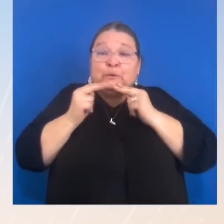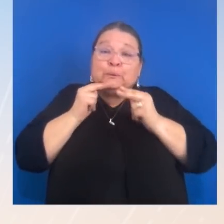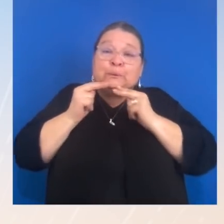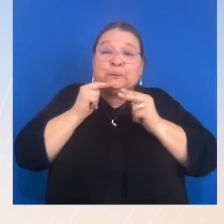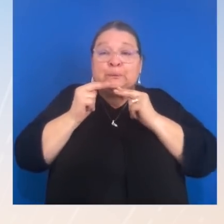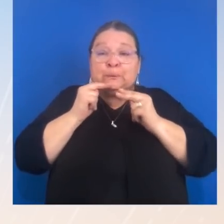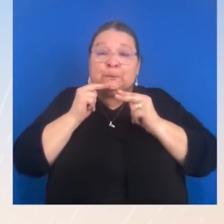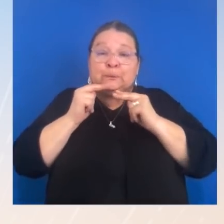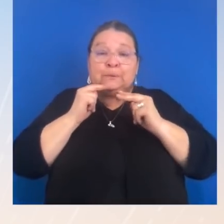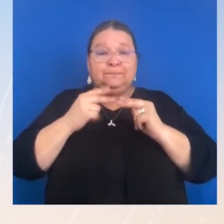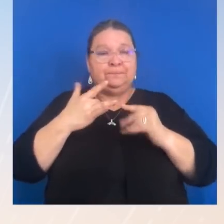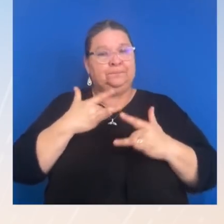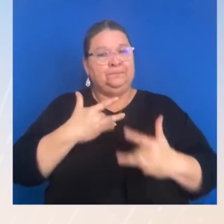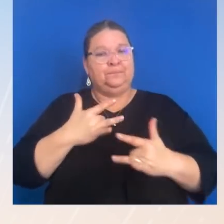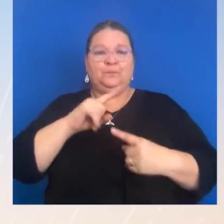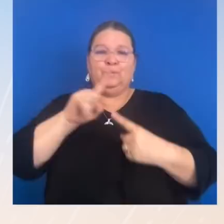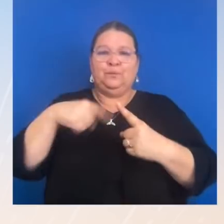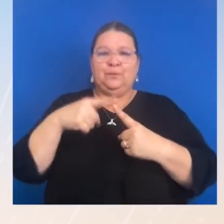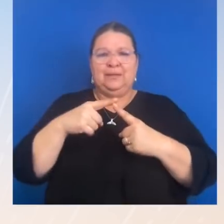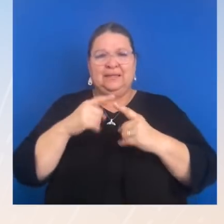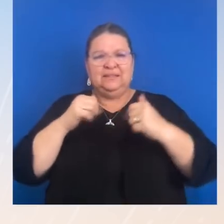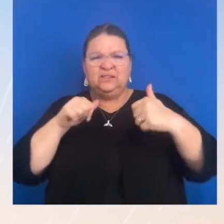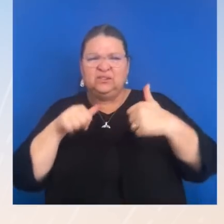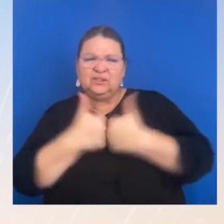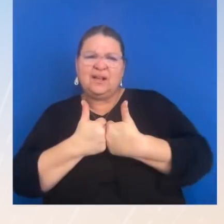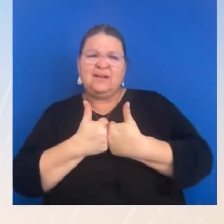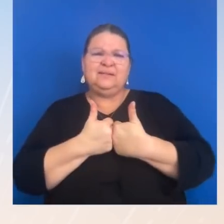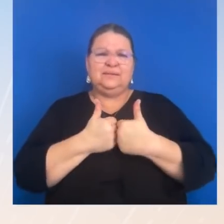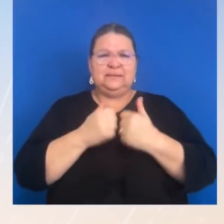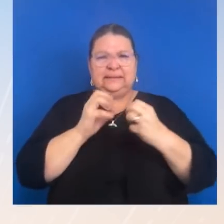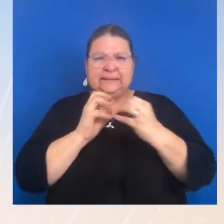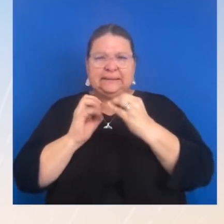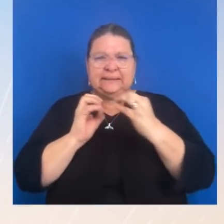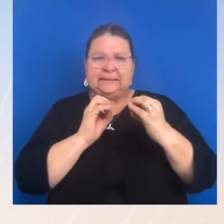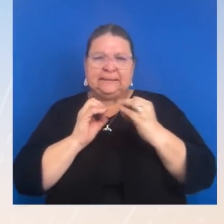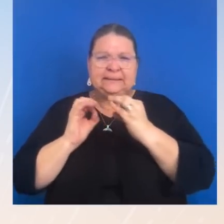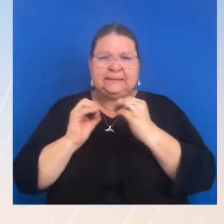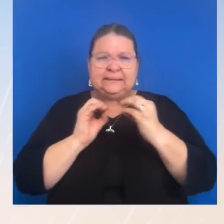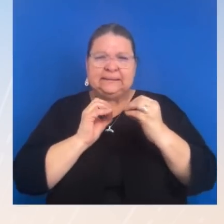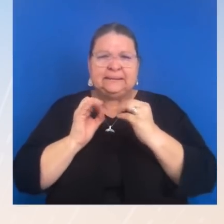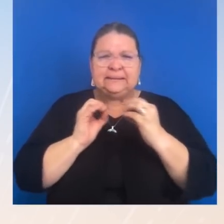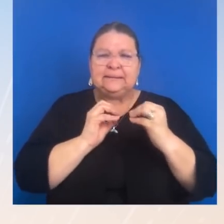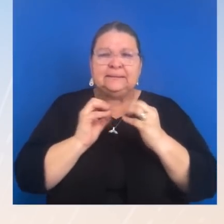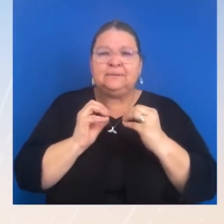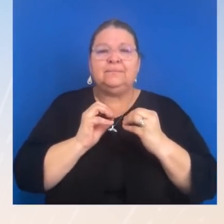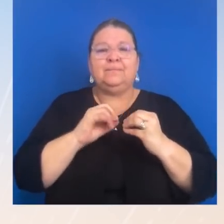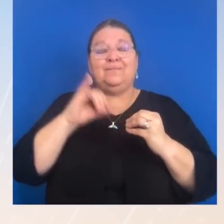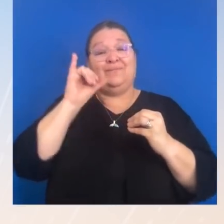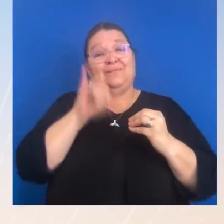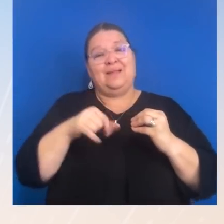So, I wouldn't make that assessment or echo that from here. We are continuing to have these diplomatic talks.